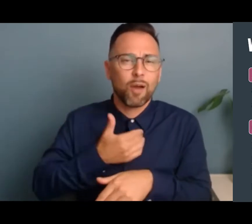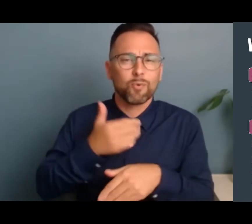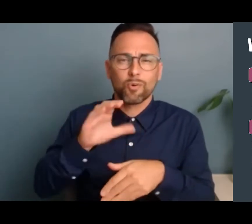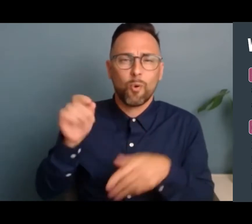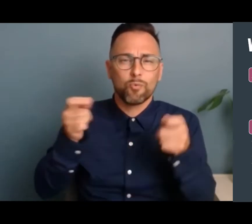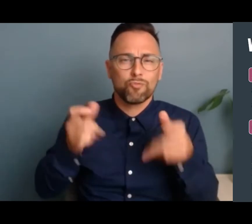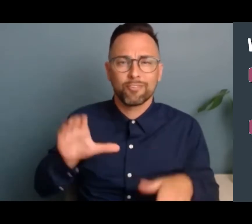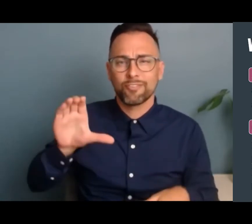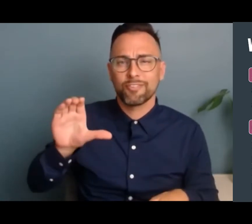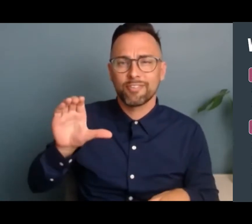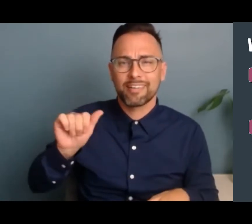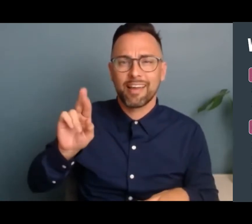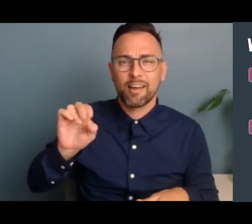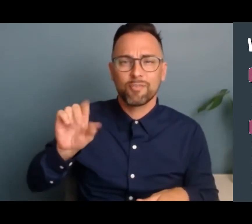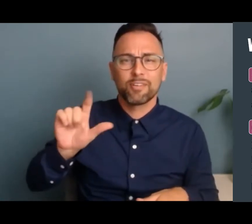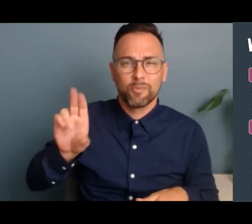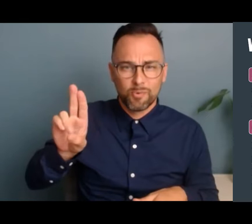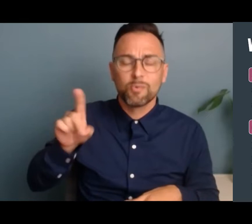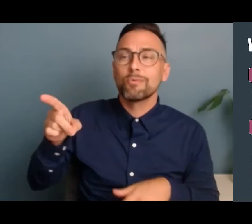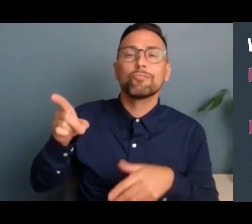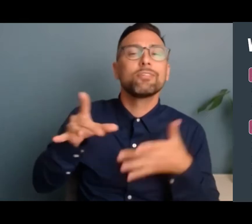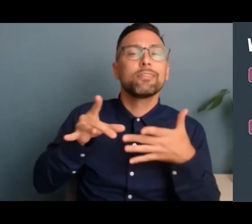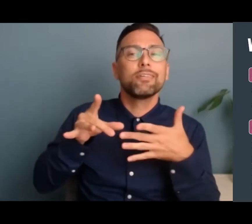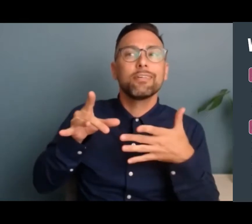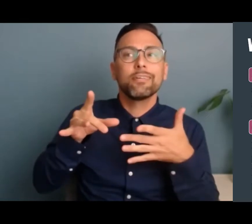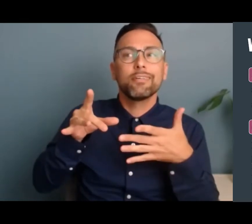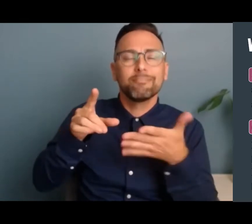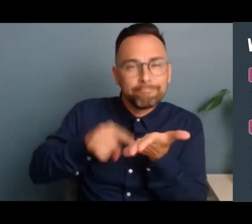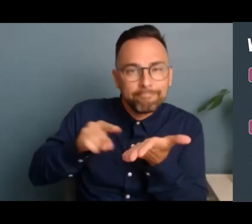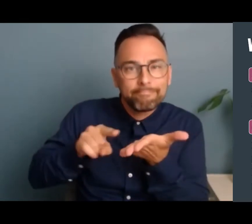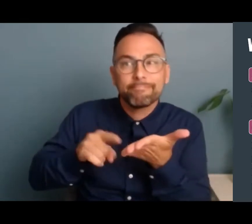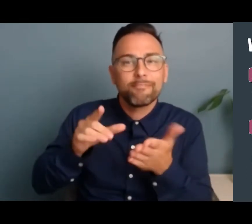that Carrie Lou Gareroglio, our co-director,